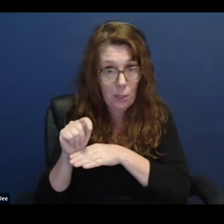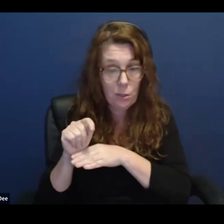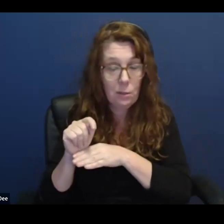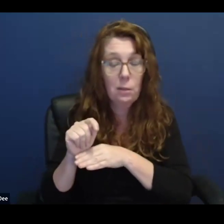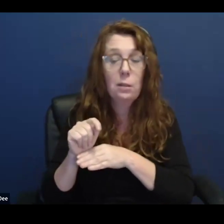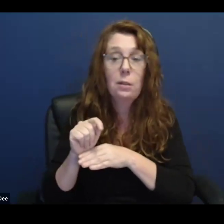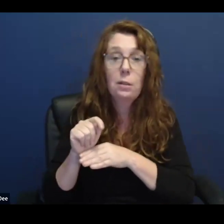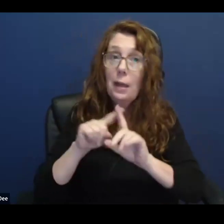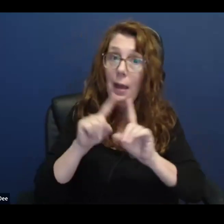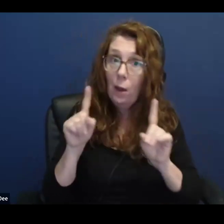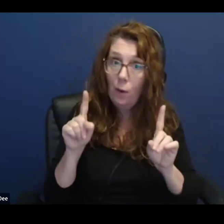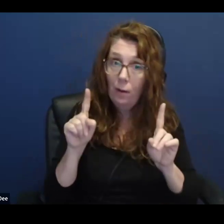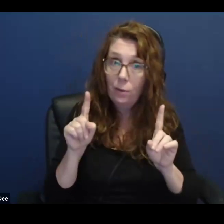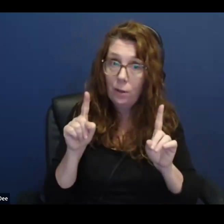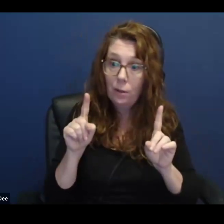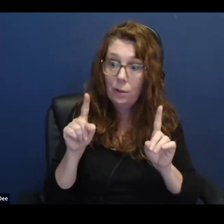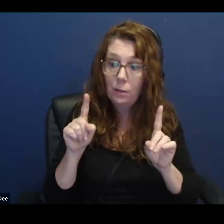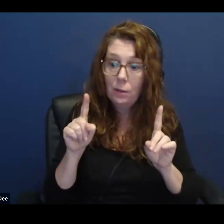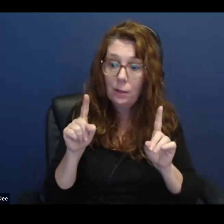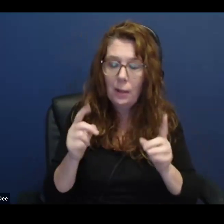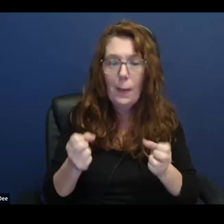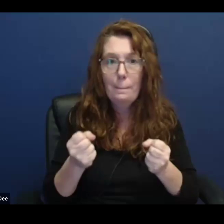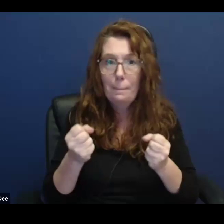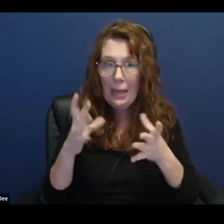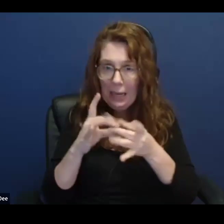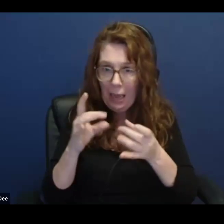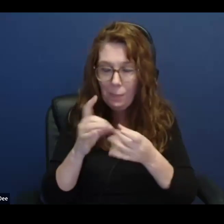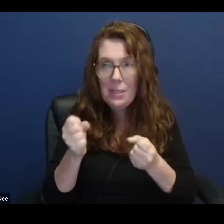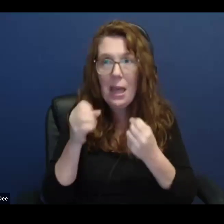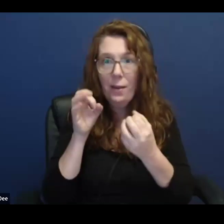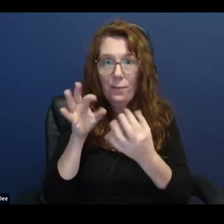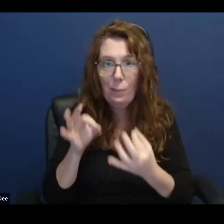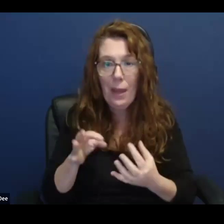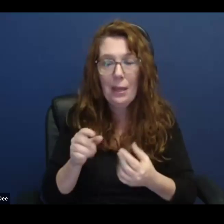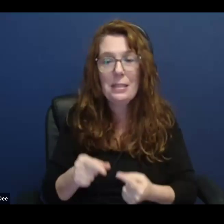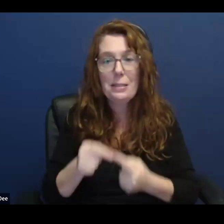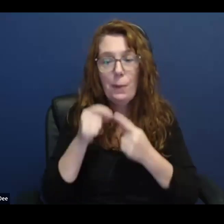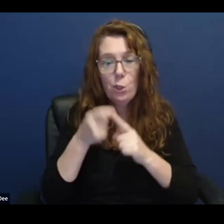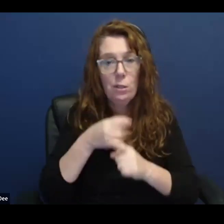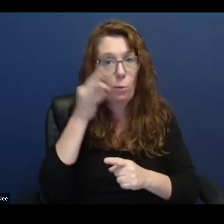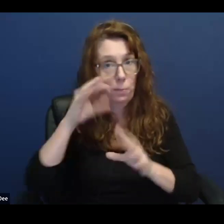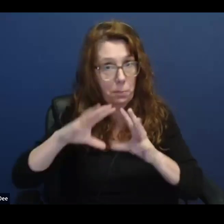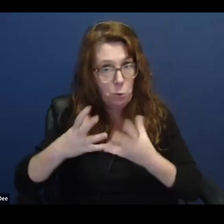However, we received a lot of comments and feedback especially from Indian Tribes